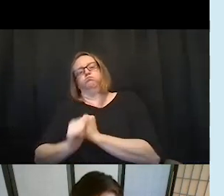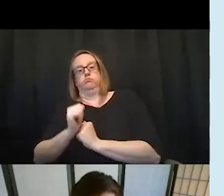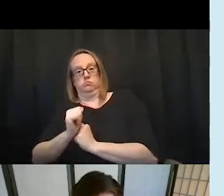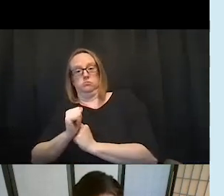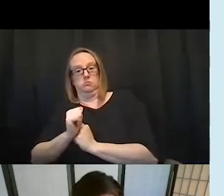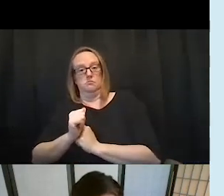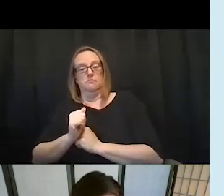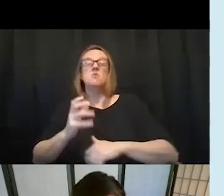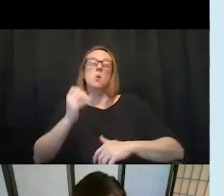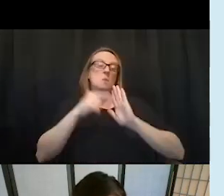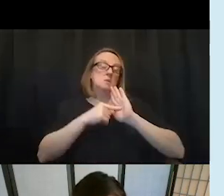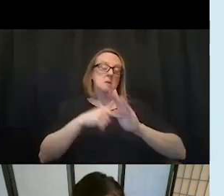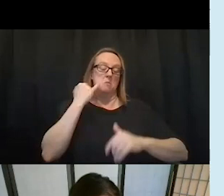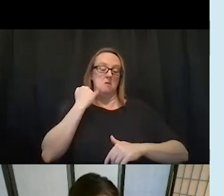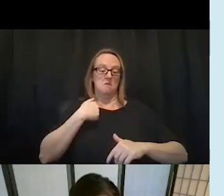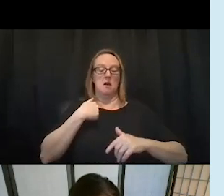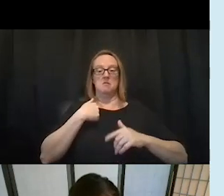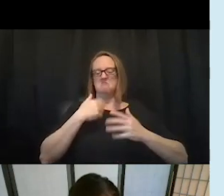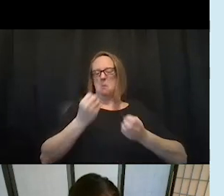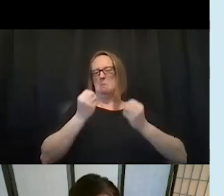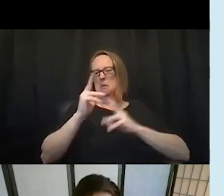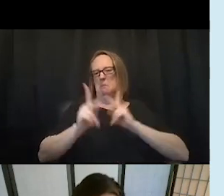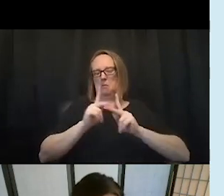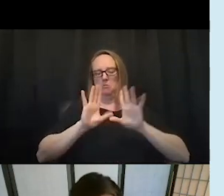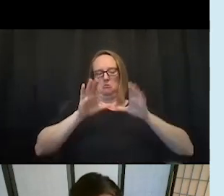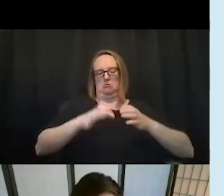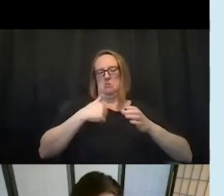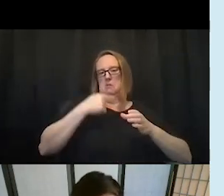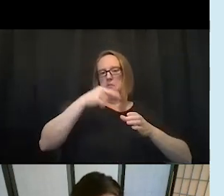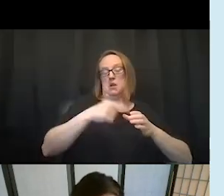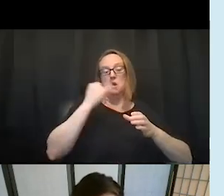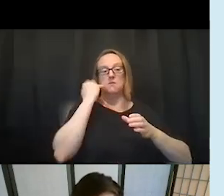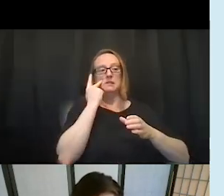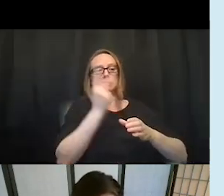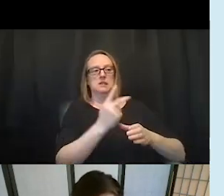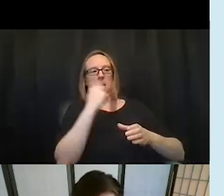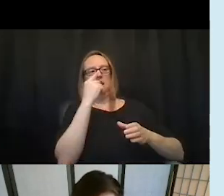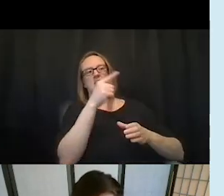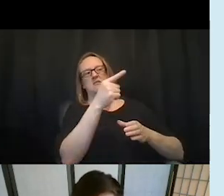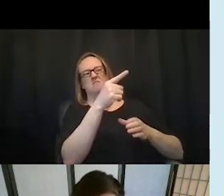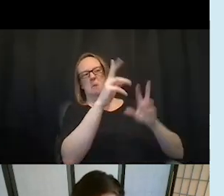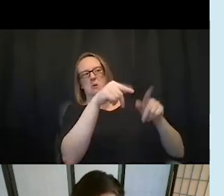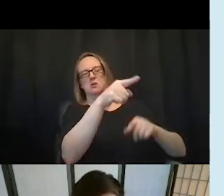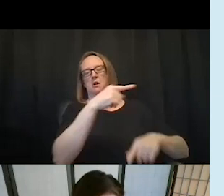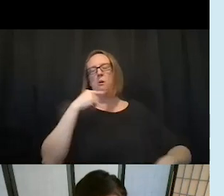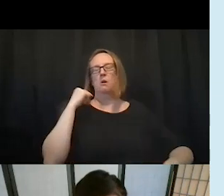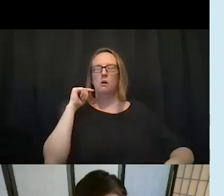gives me a an uh an eye roll or a different look it might feel to me like I'm in physical